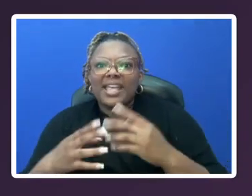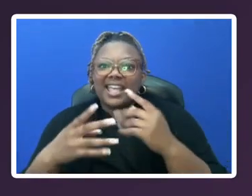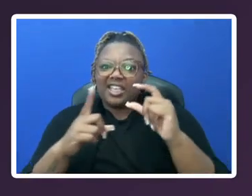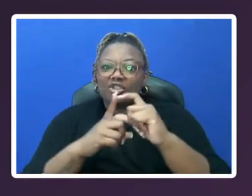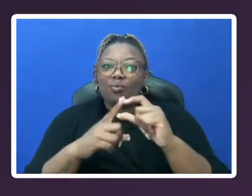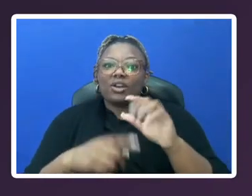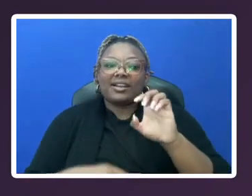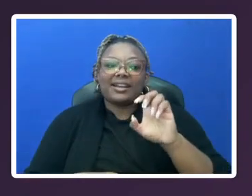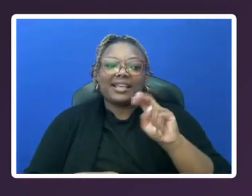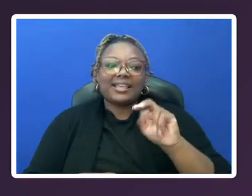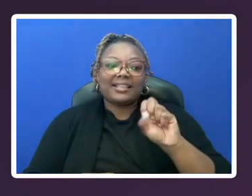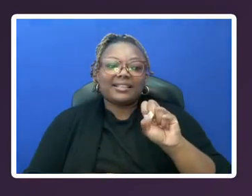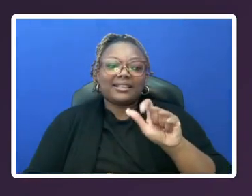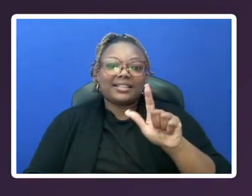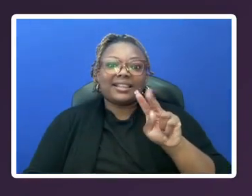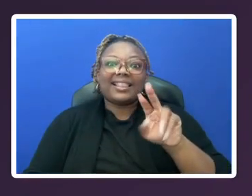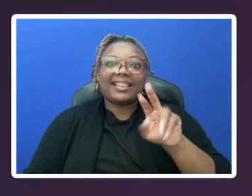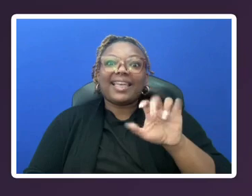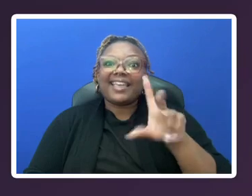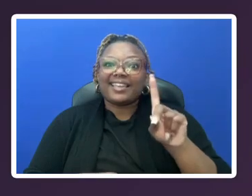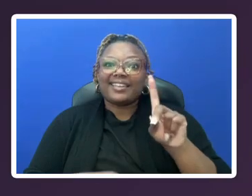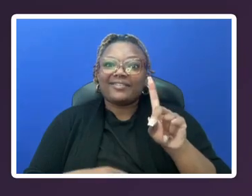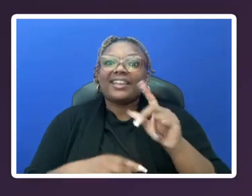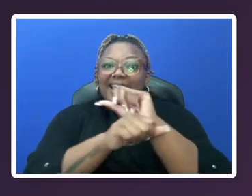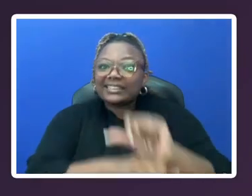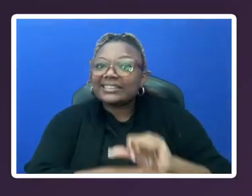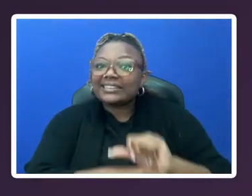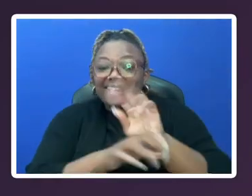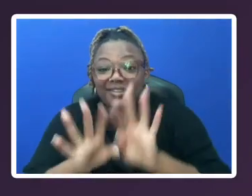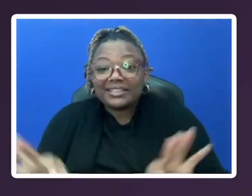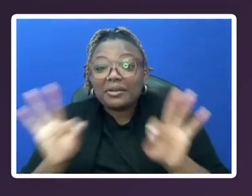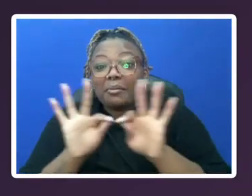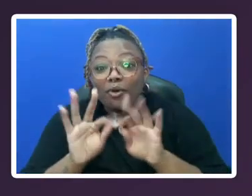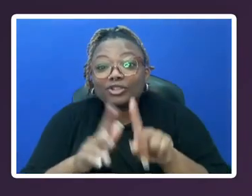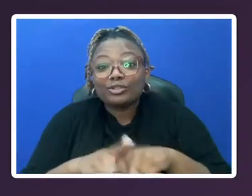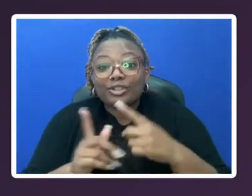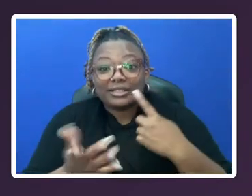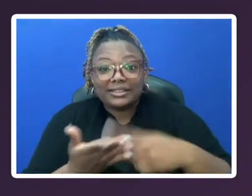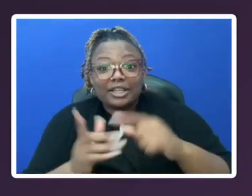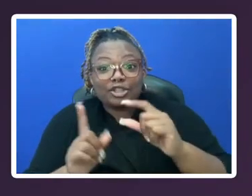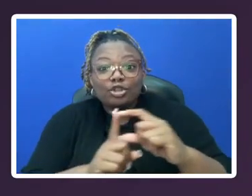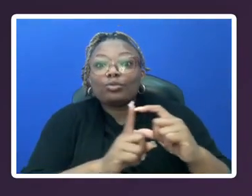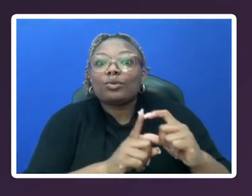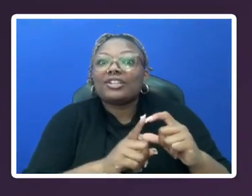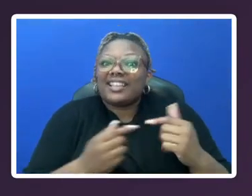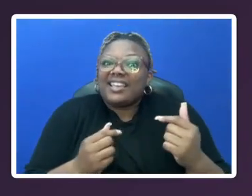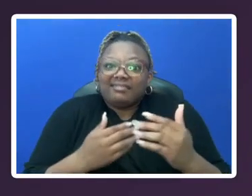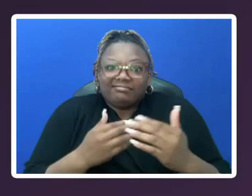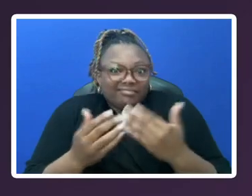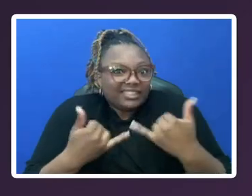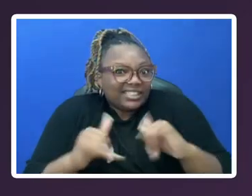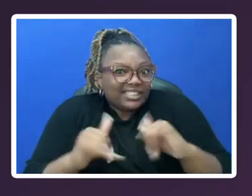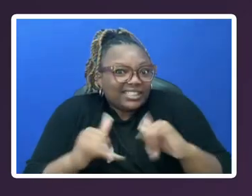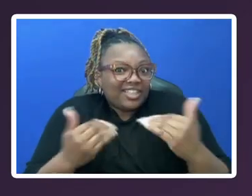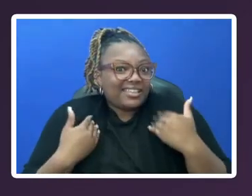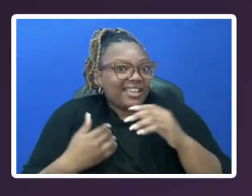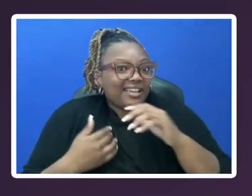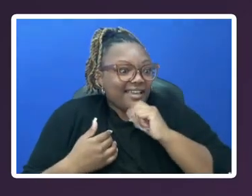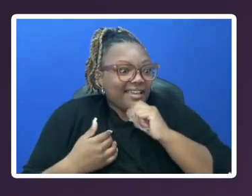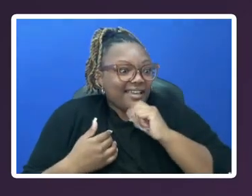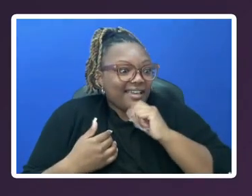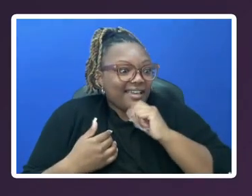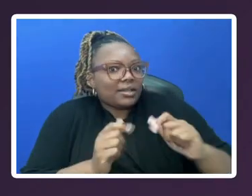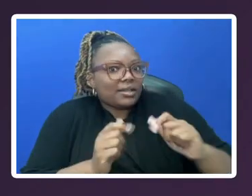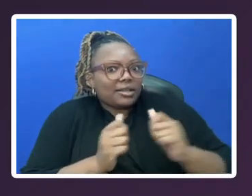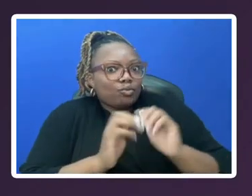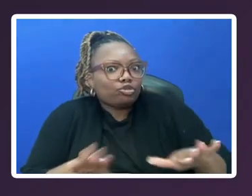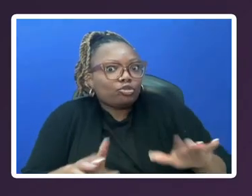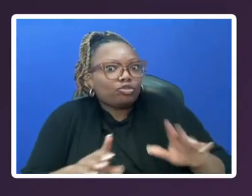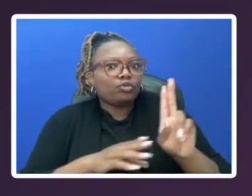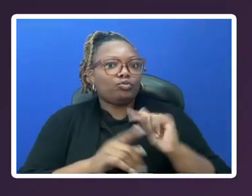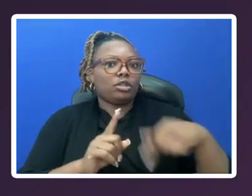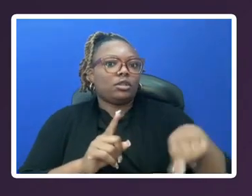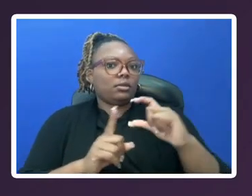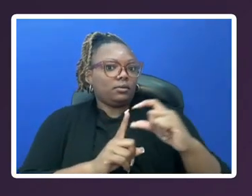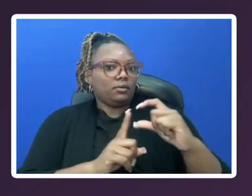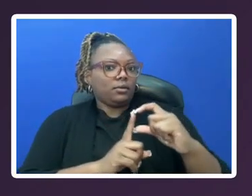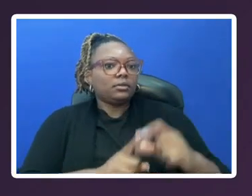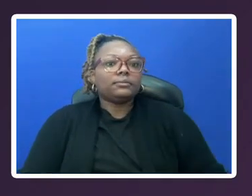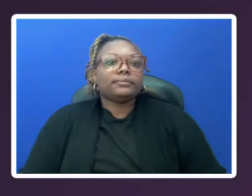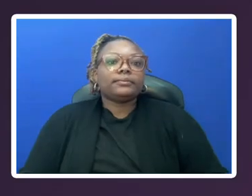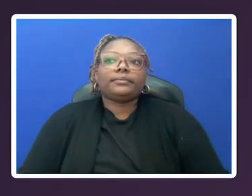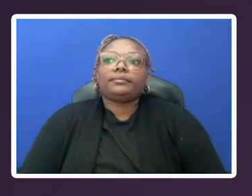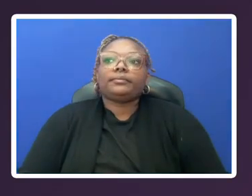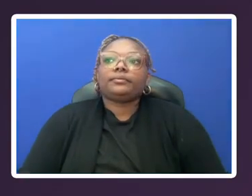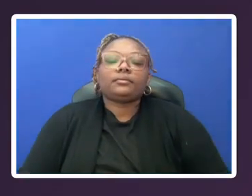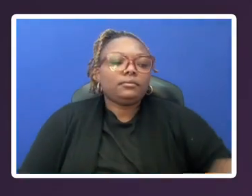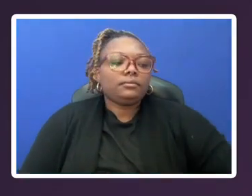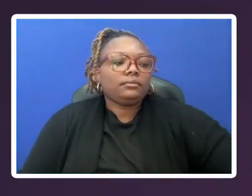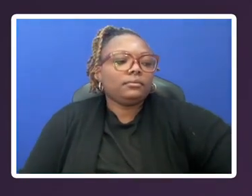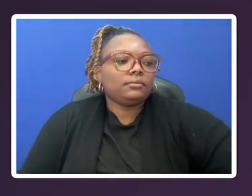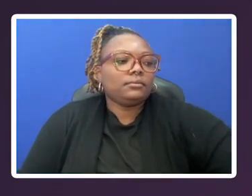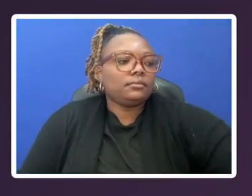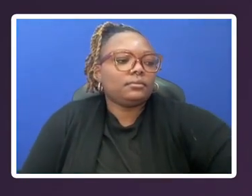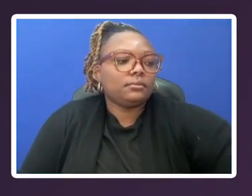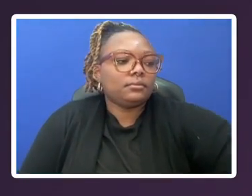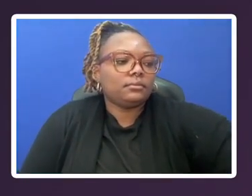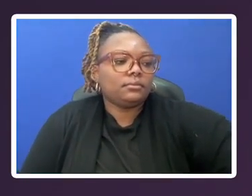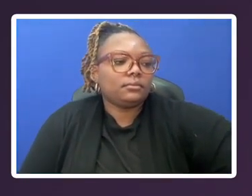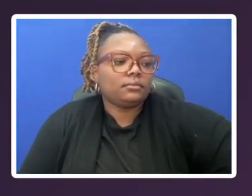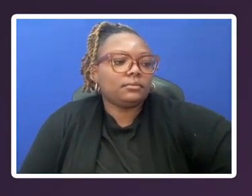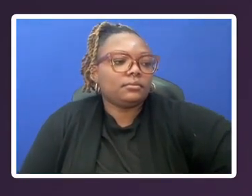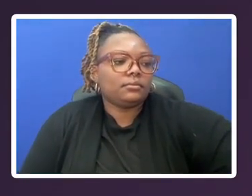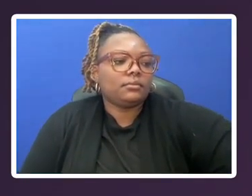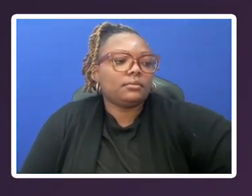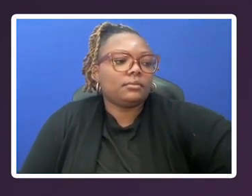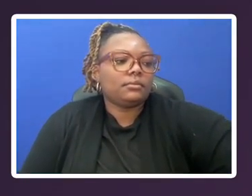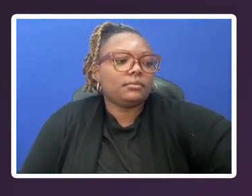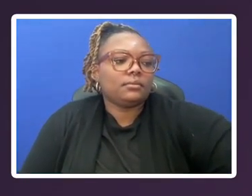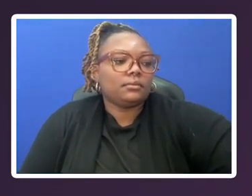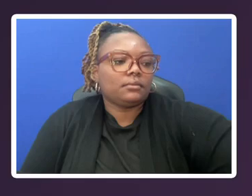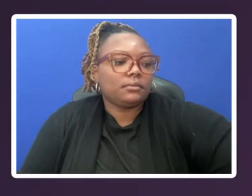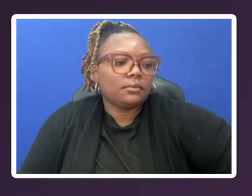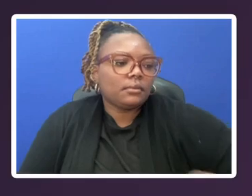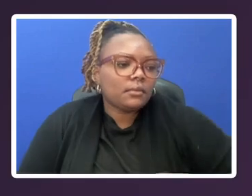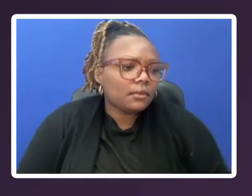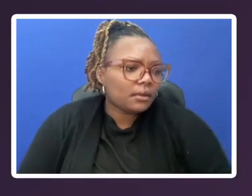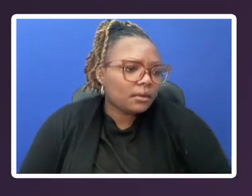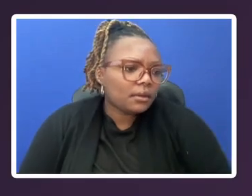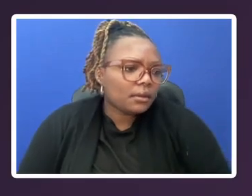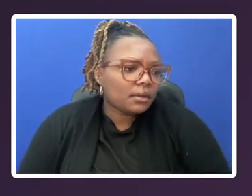the conversation, I think, even at a younger age that it's appropriate to use those words.